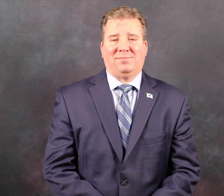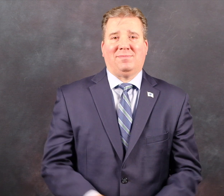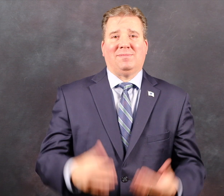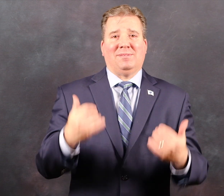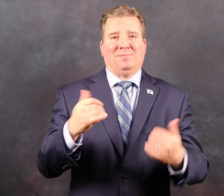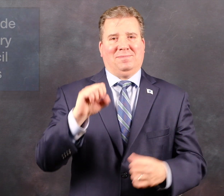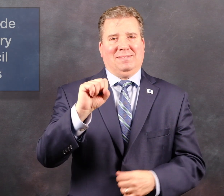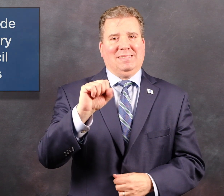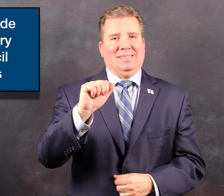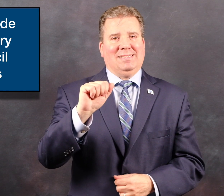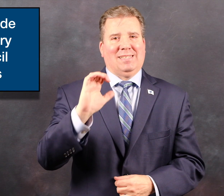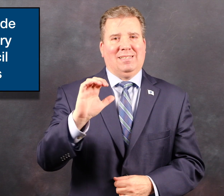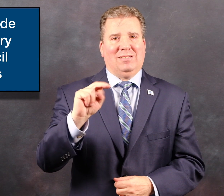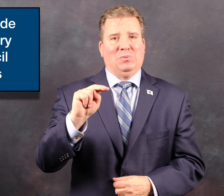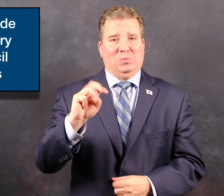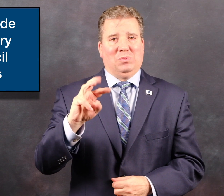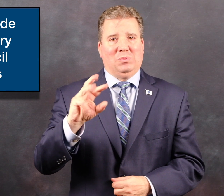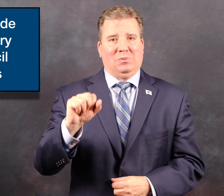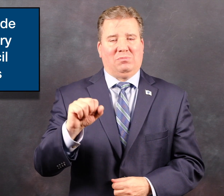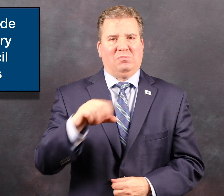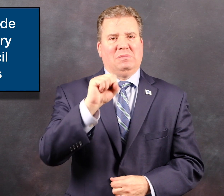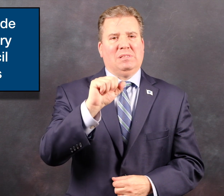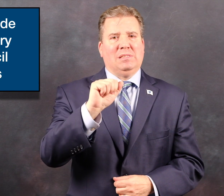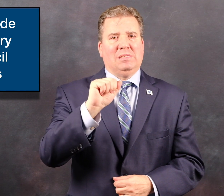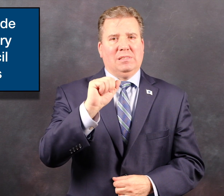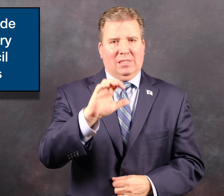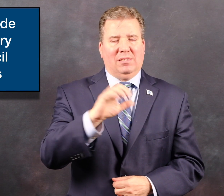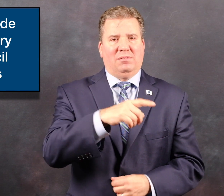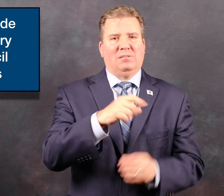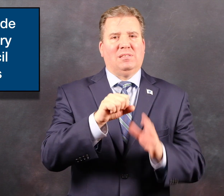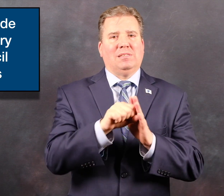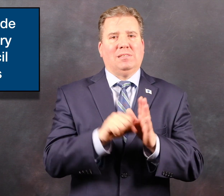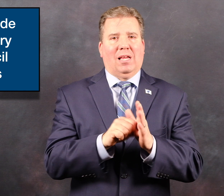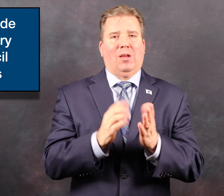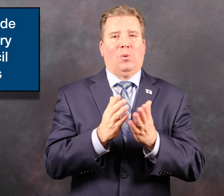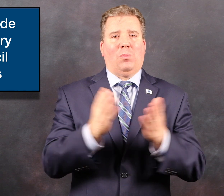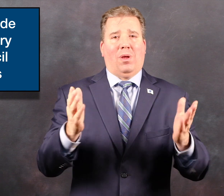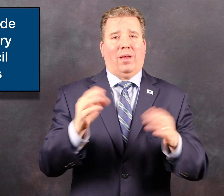Now on to news about the Statewide Advisory Council (SAC).